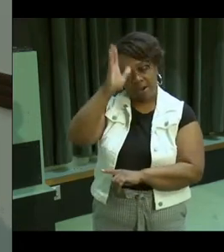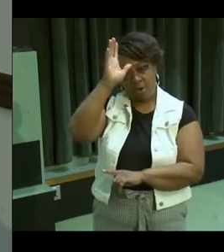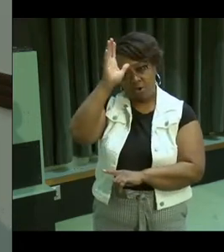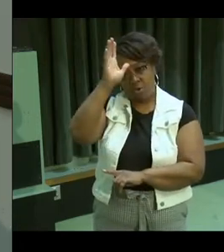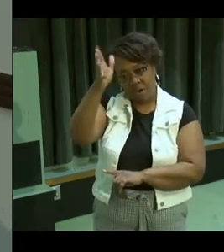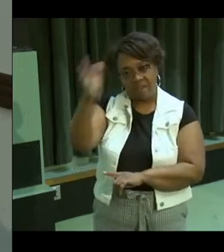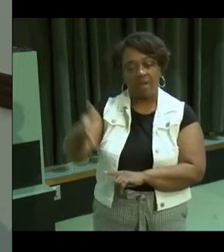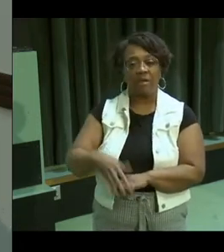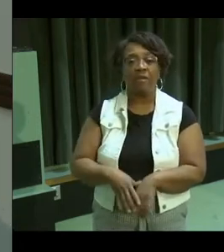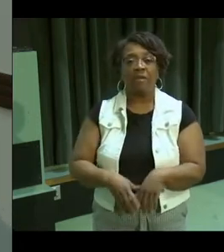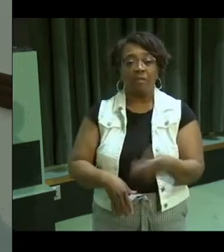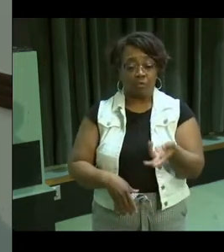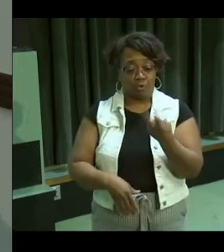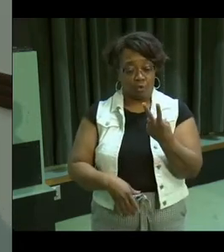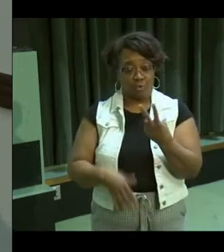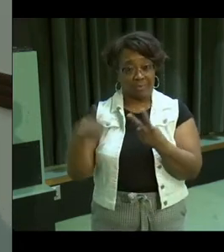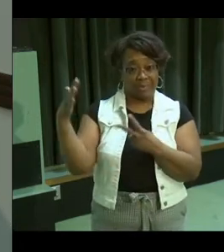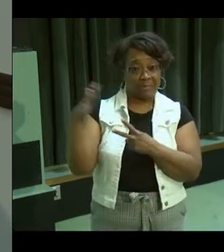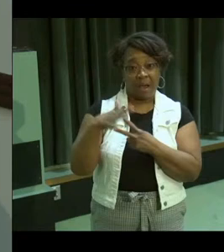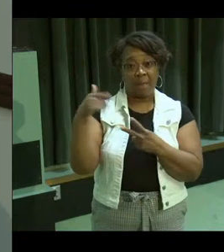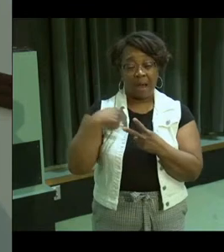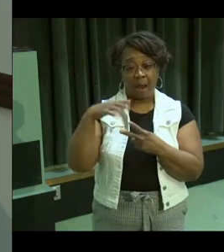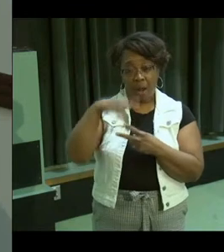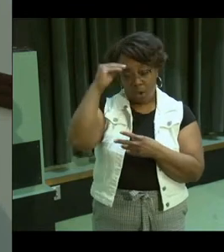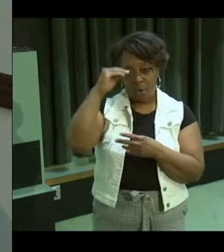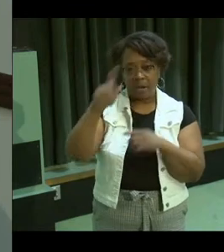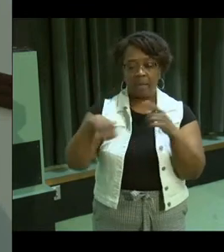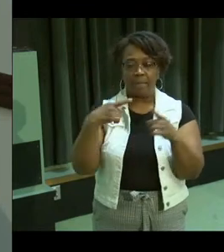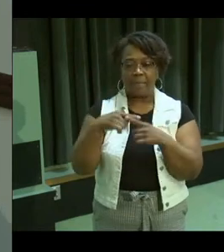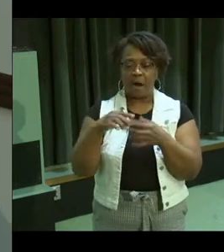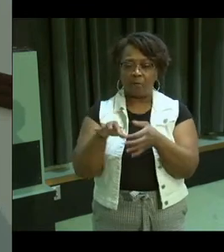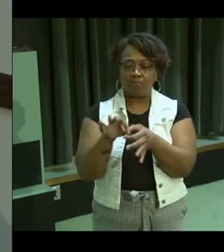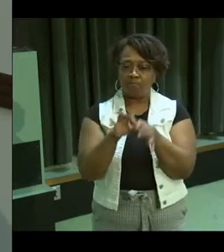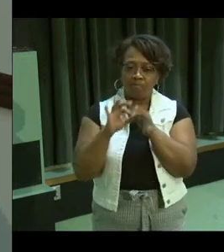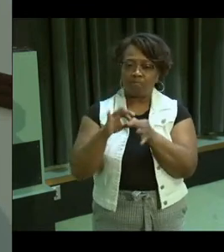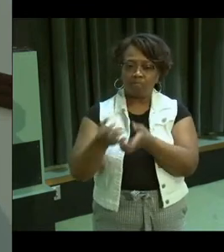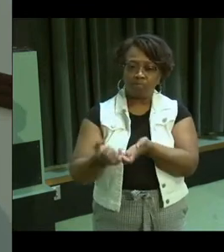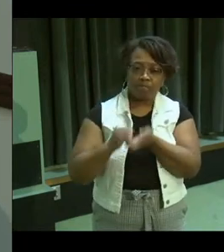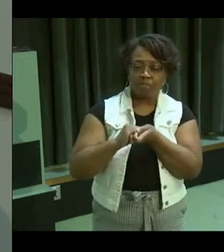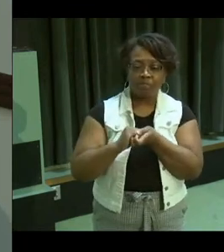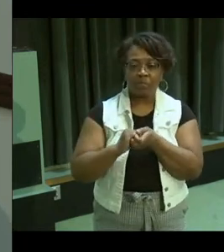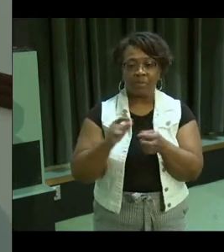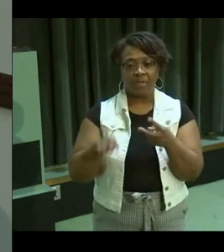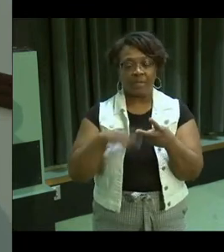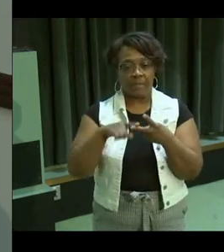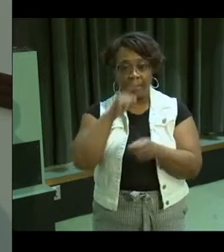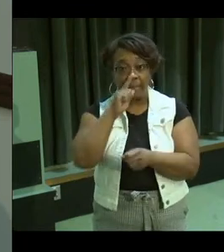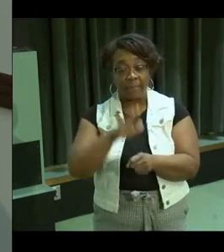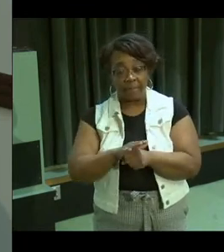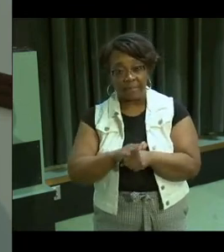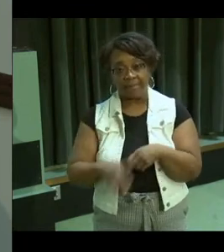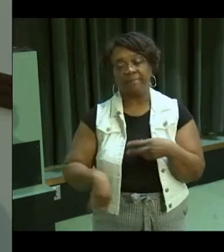two of the most important